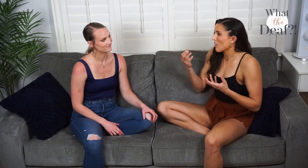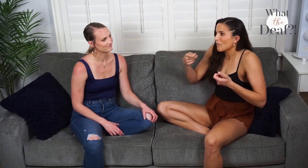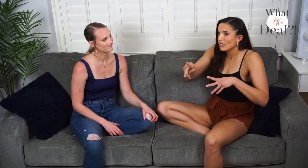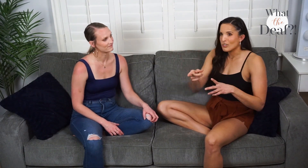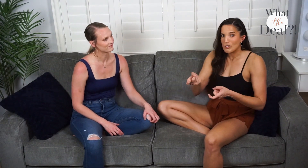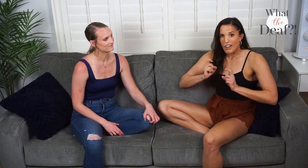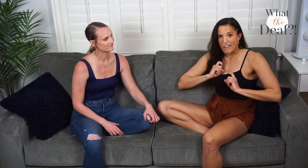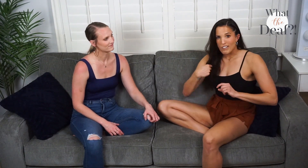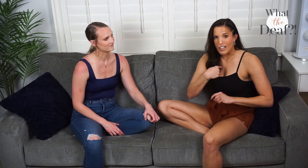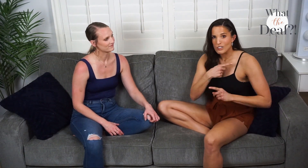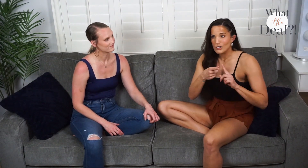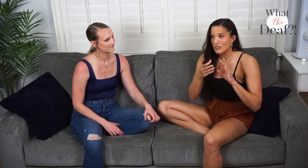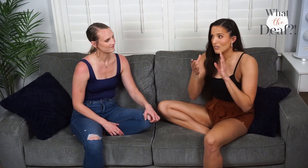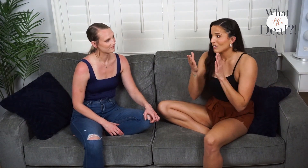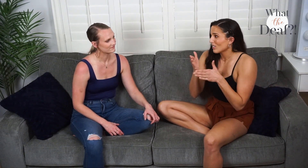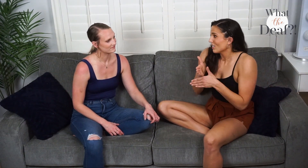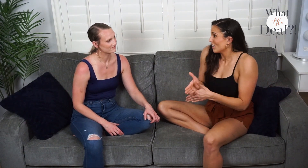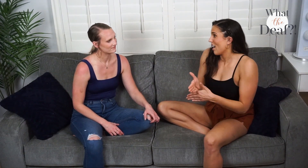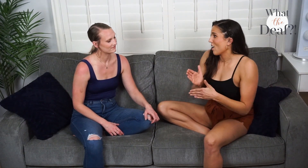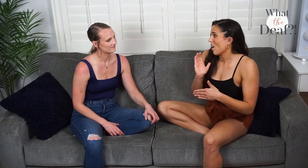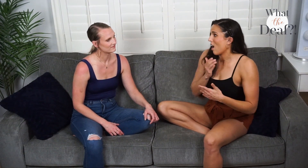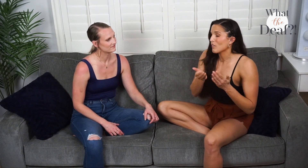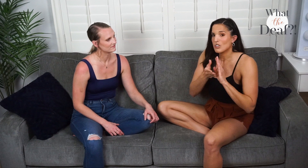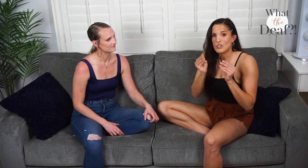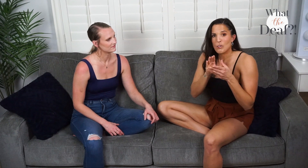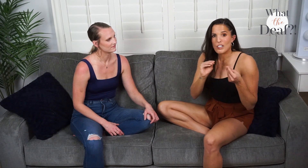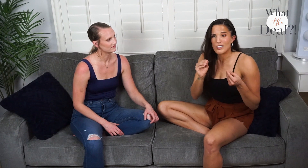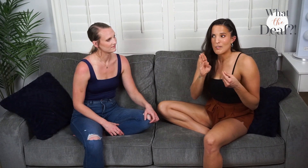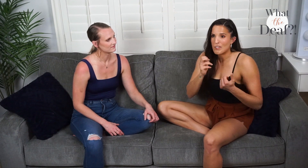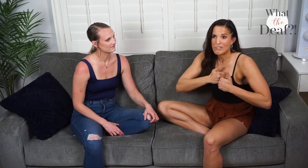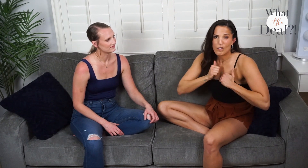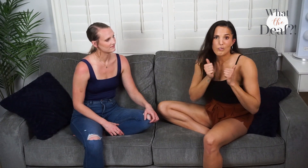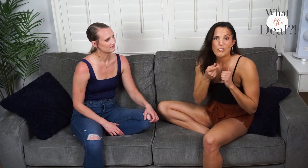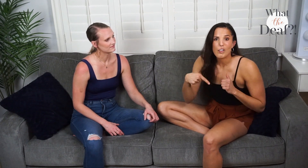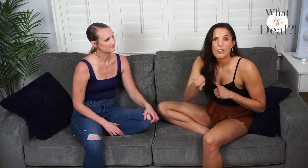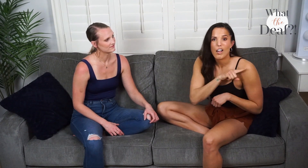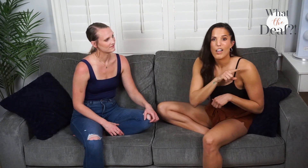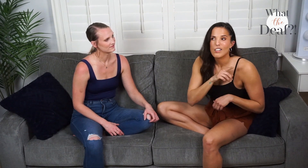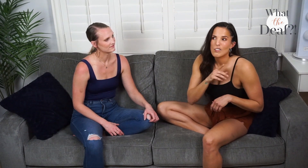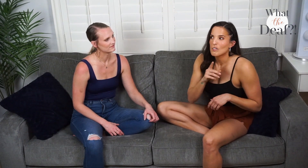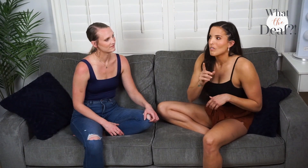and the opportunity you've given us to share our stories and be vulnerable with you all.